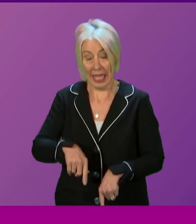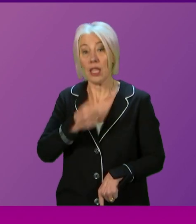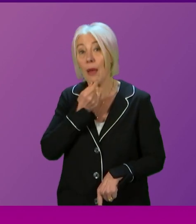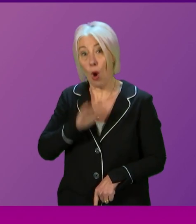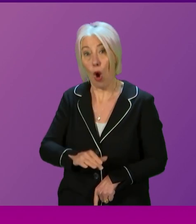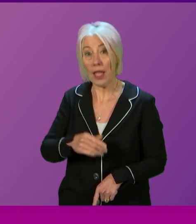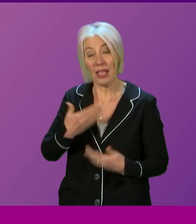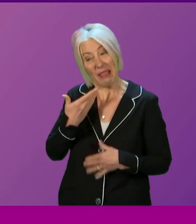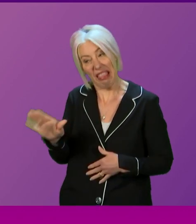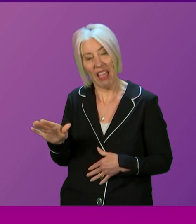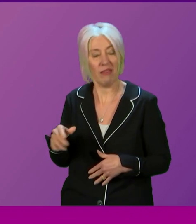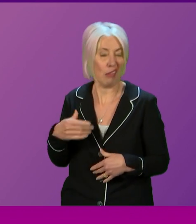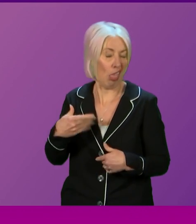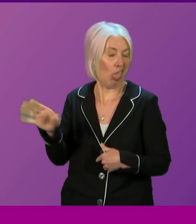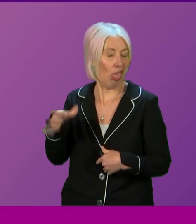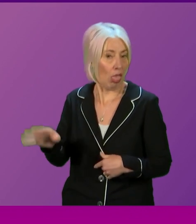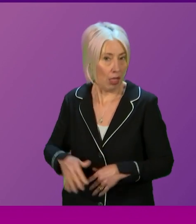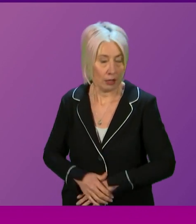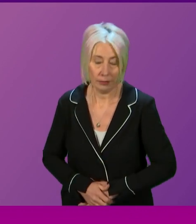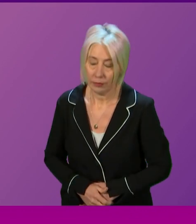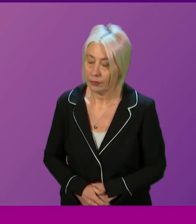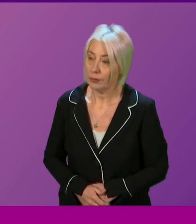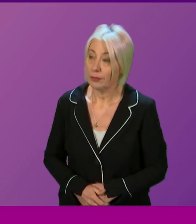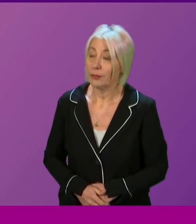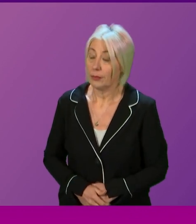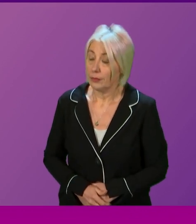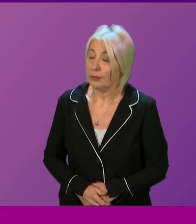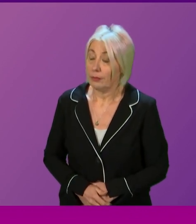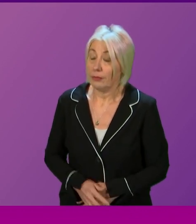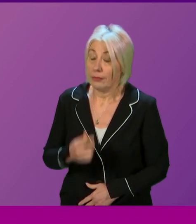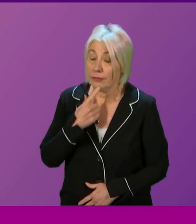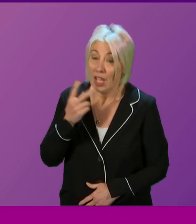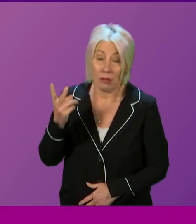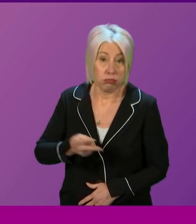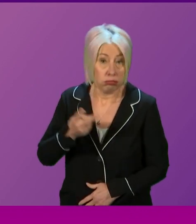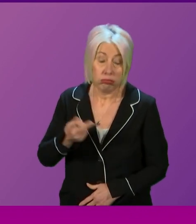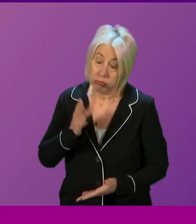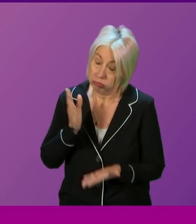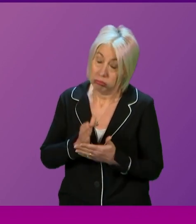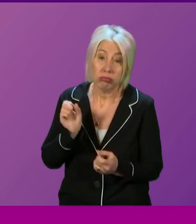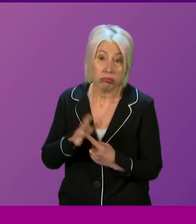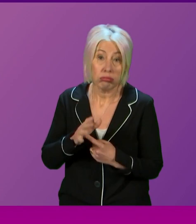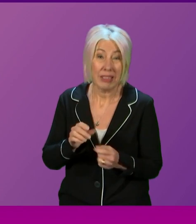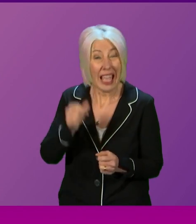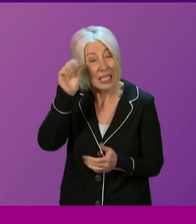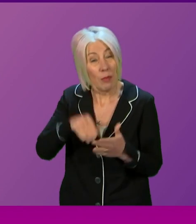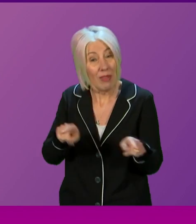been. I will say it again, because it is important, that experiences such as Charlie’s are not